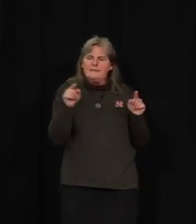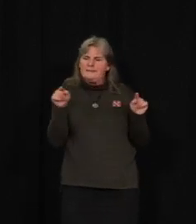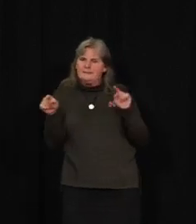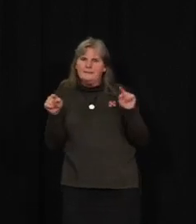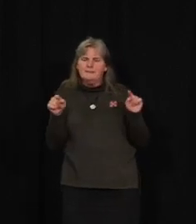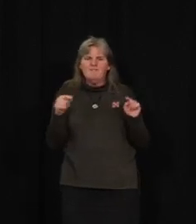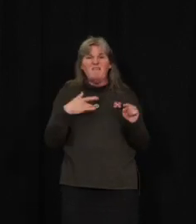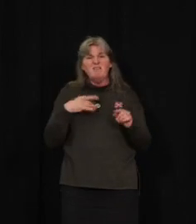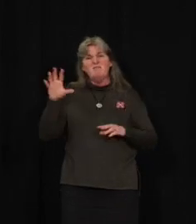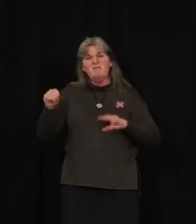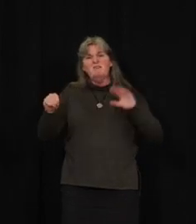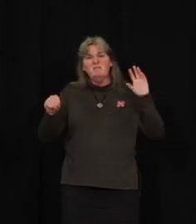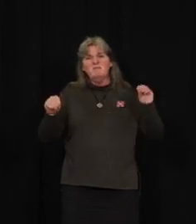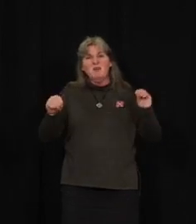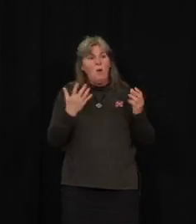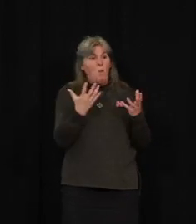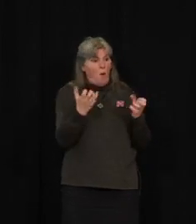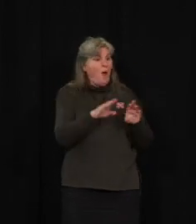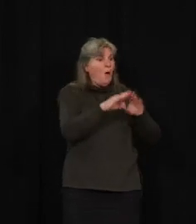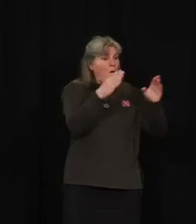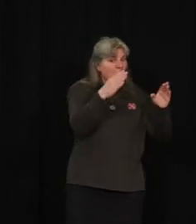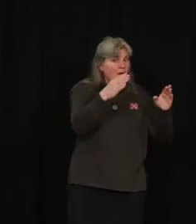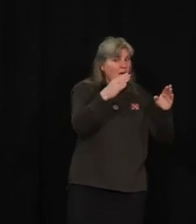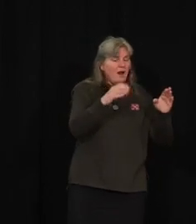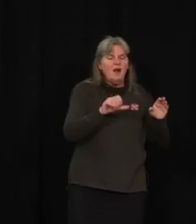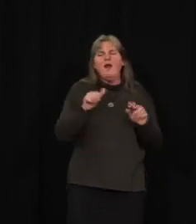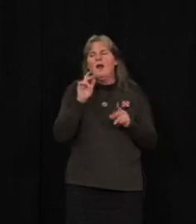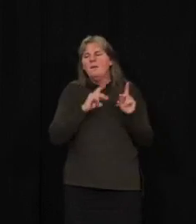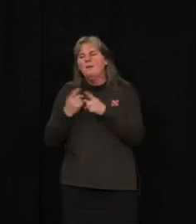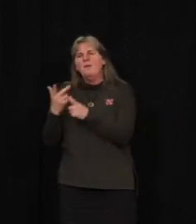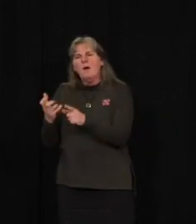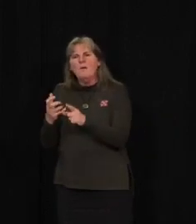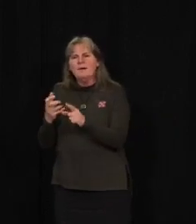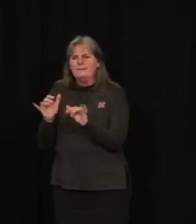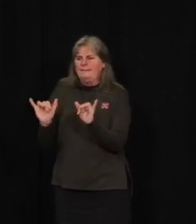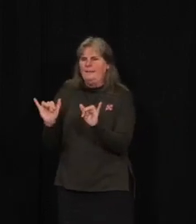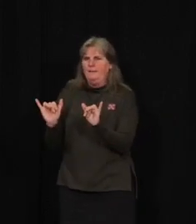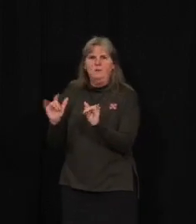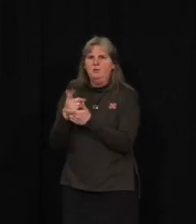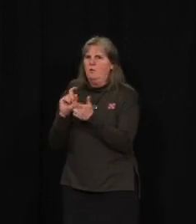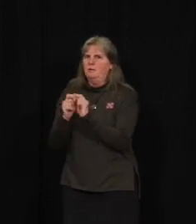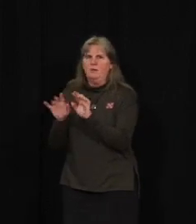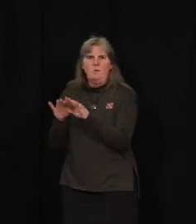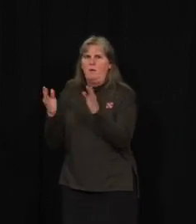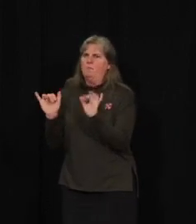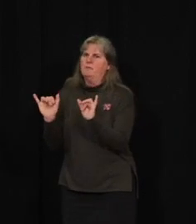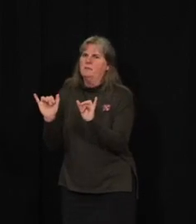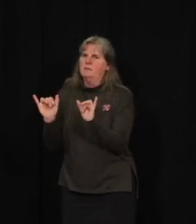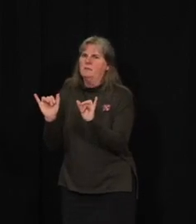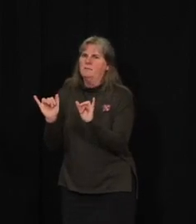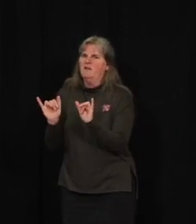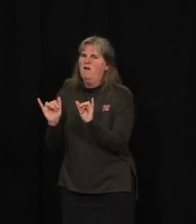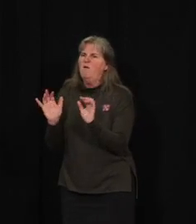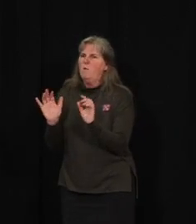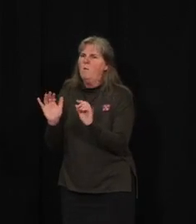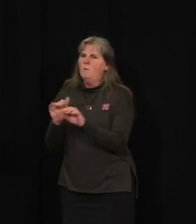we are talking about reopening too soon. 50% say not fast enough. So perhaps we are right in the